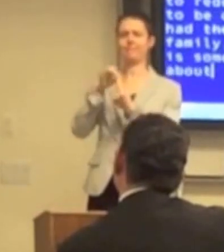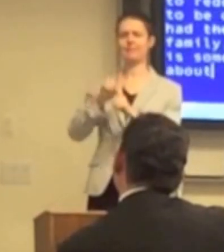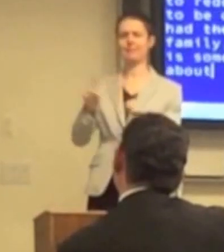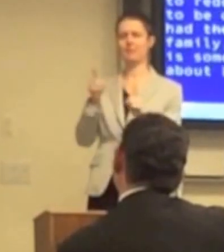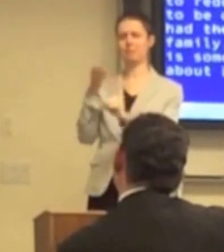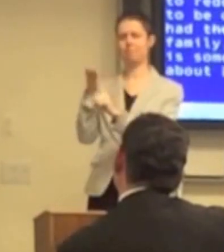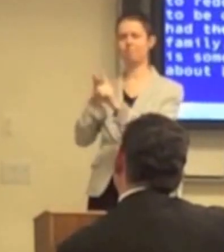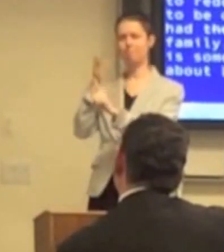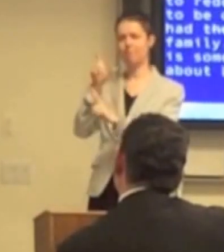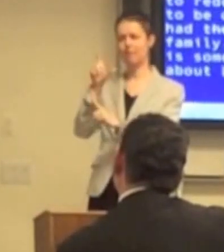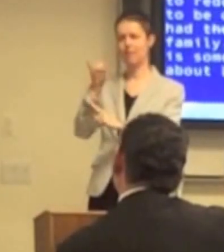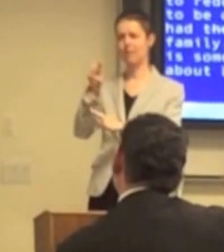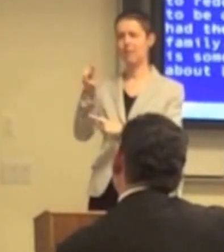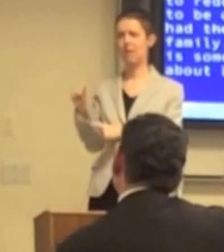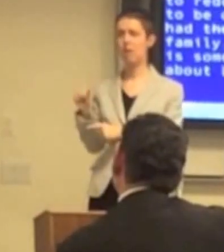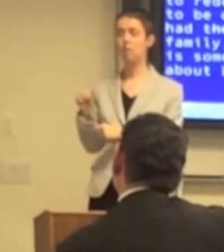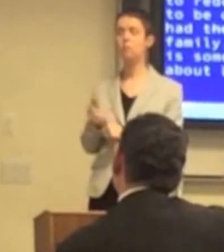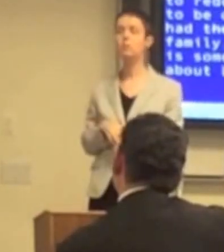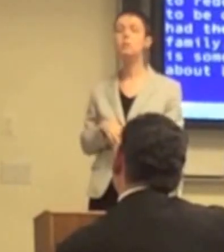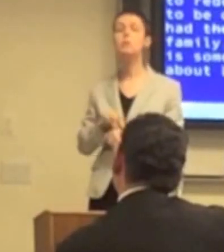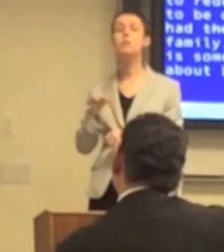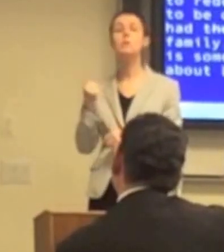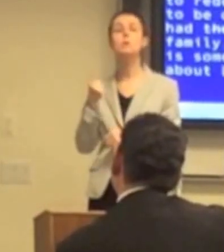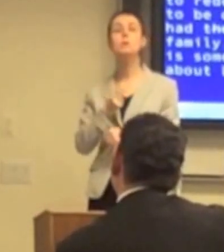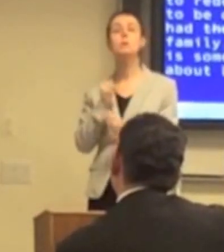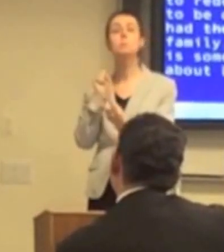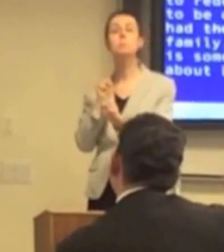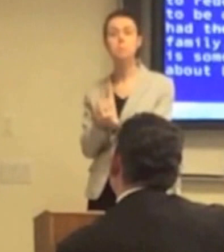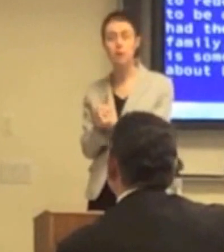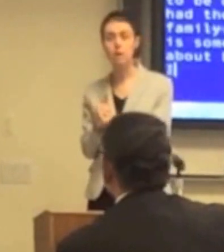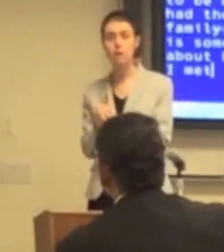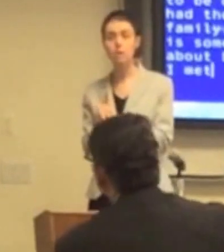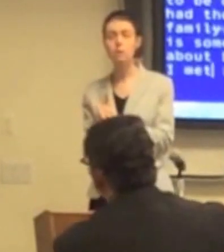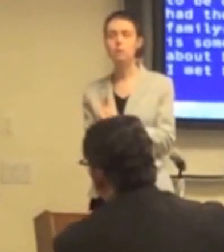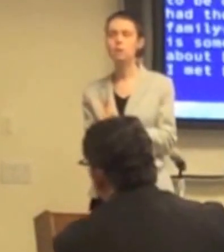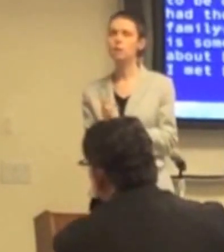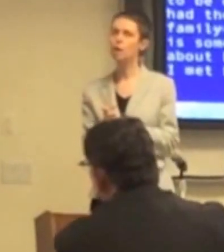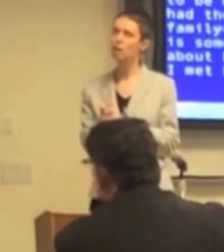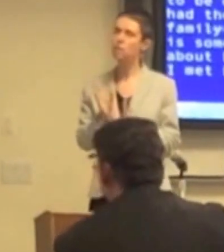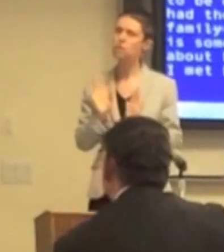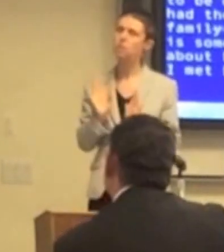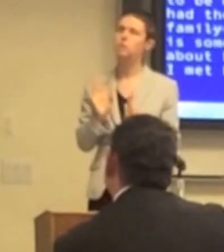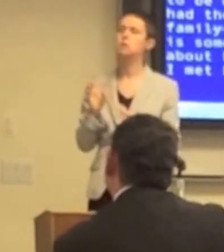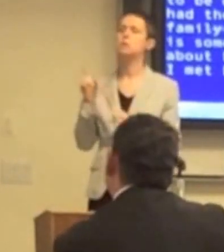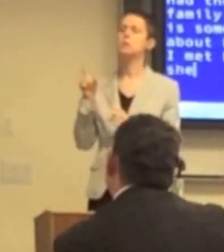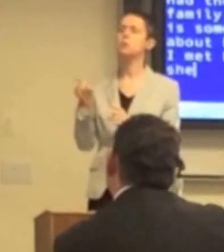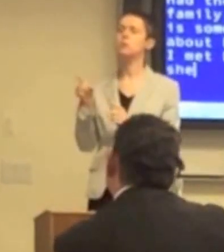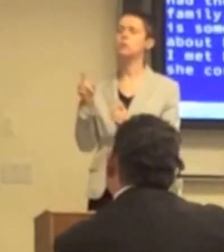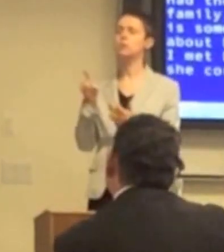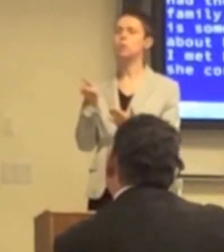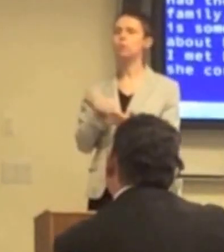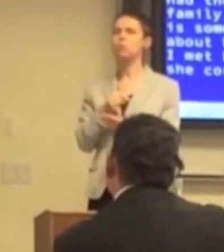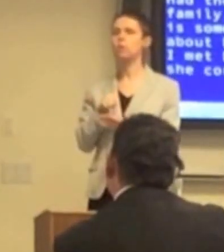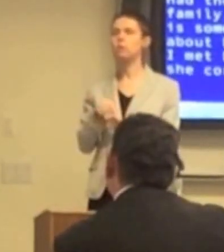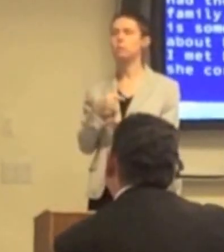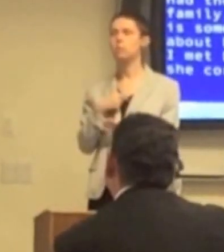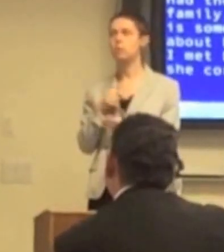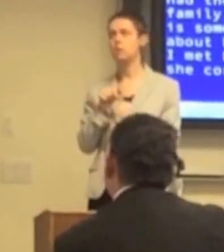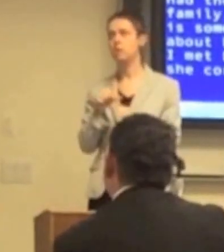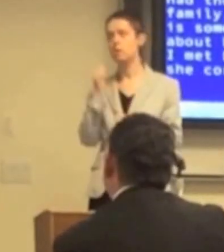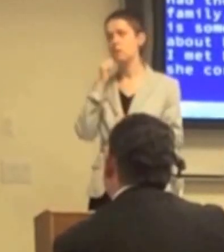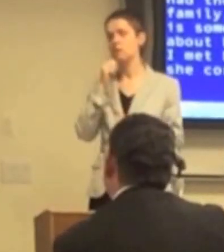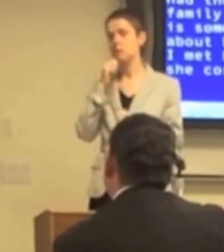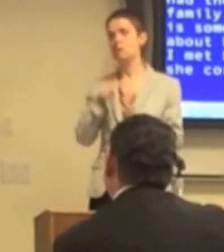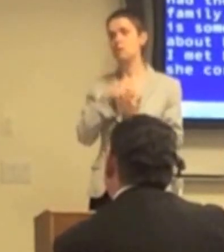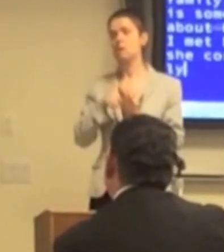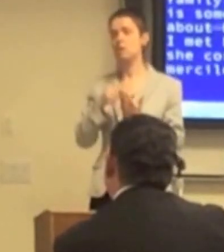The first day I met Linda, to be honest she corrected me mercilessly about my